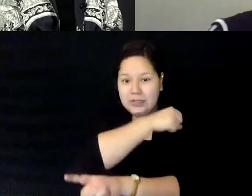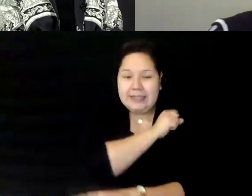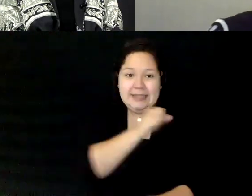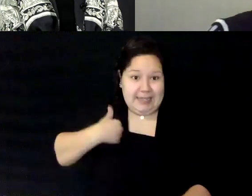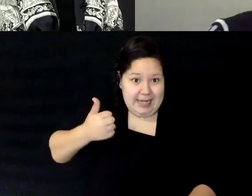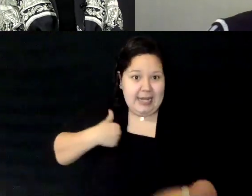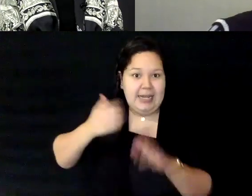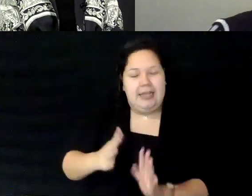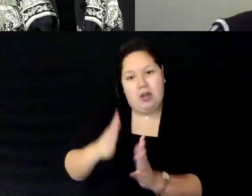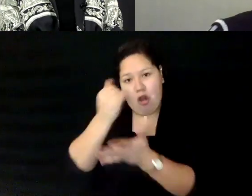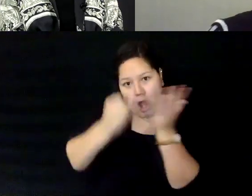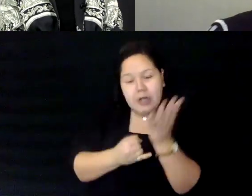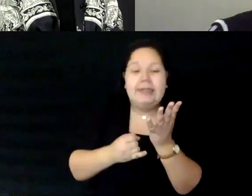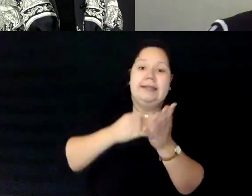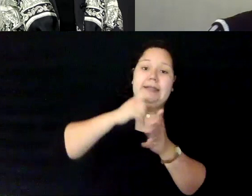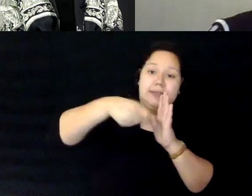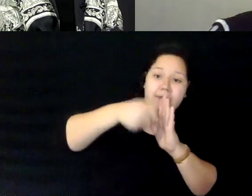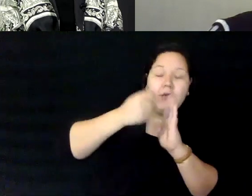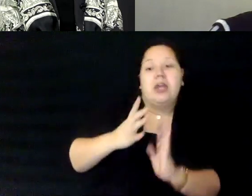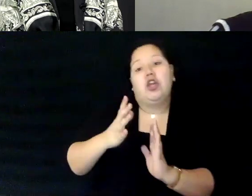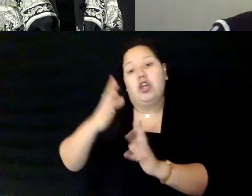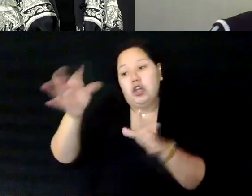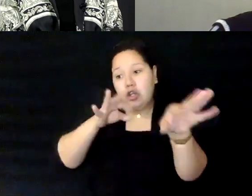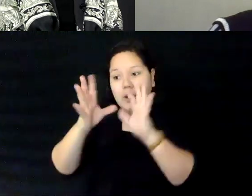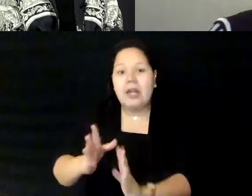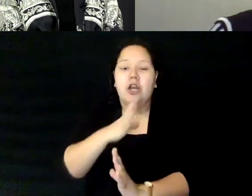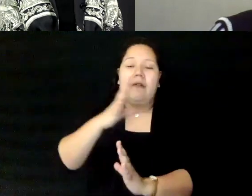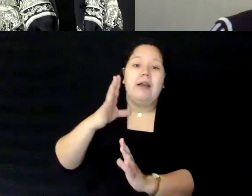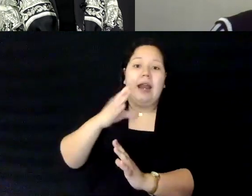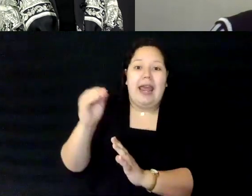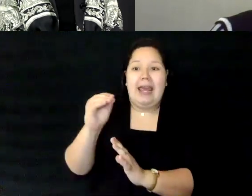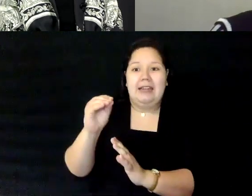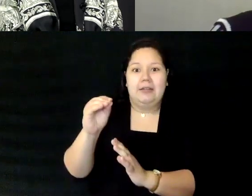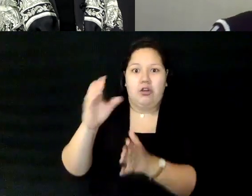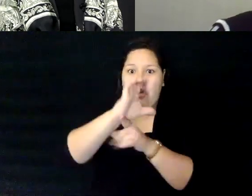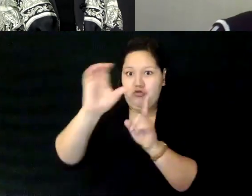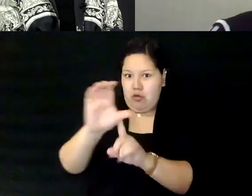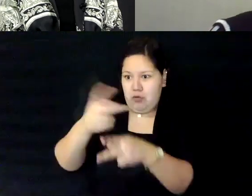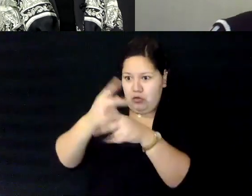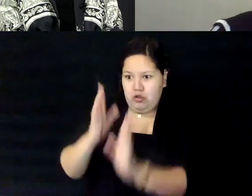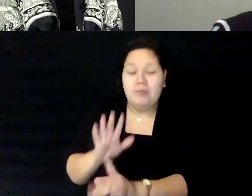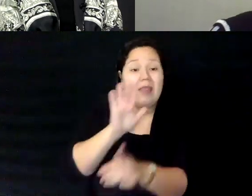curator, filmmaker, DJ and cultural producer. Their work stimulates and enlivens space, making